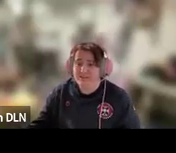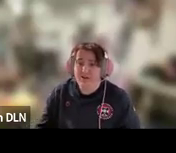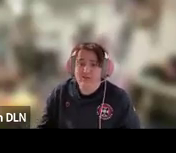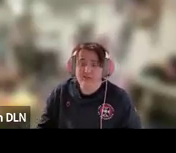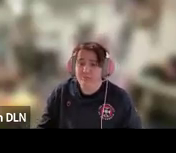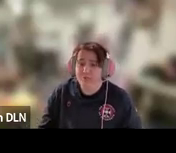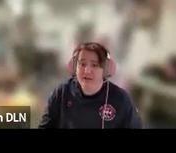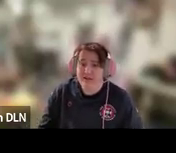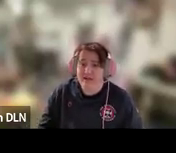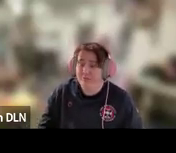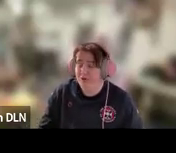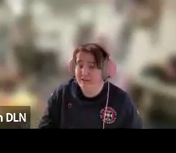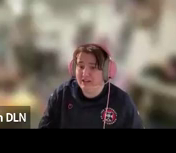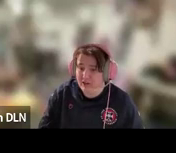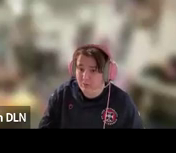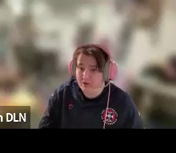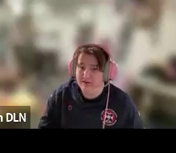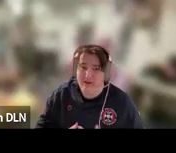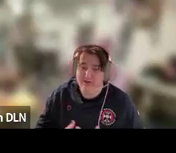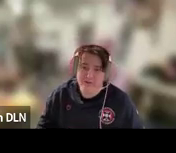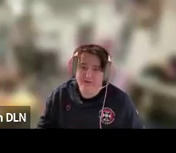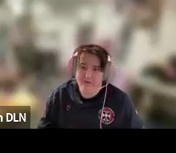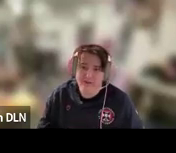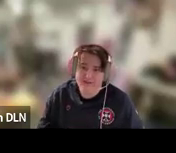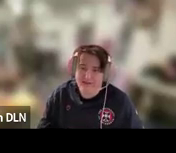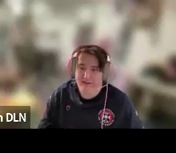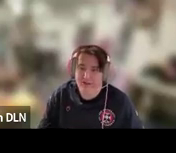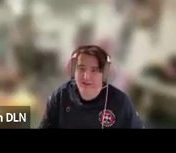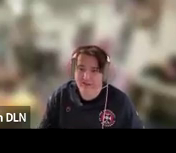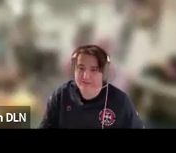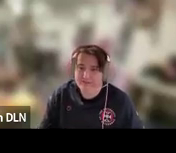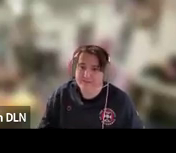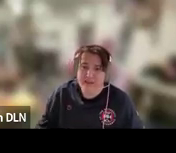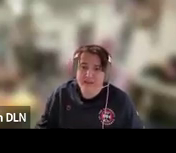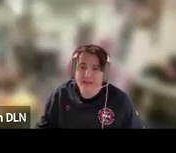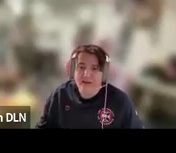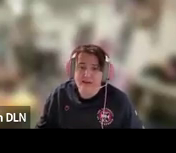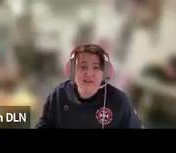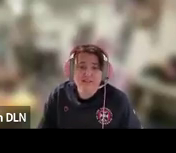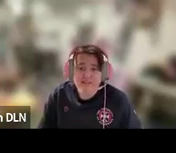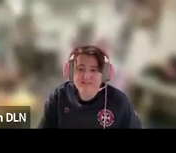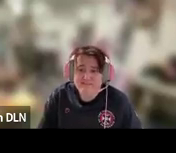to yourself, printing it, and putting it in a notebook. That was one of the ways I kept track of it. Next slide.